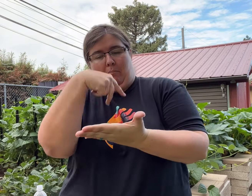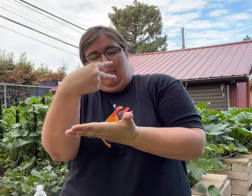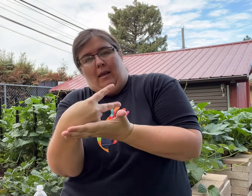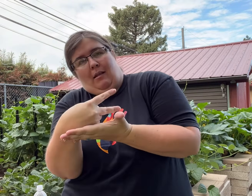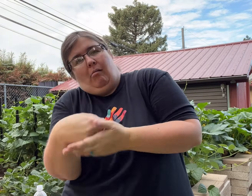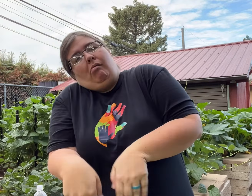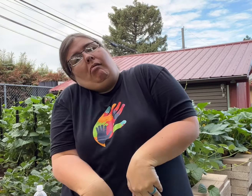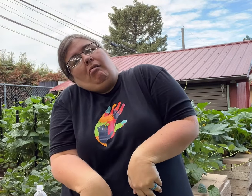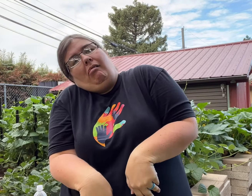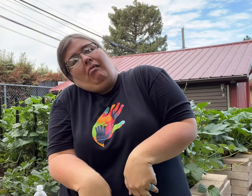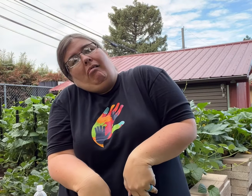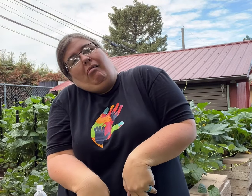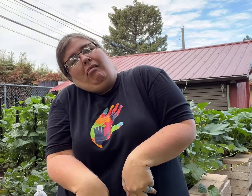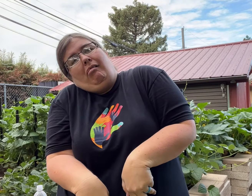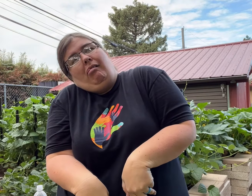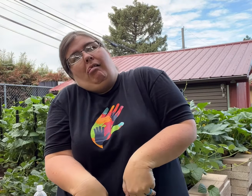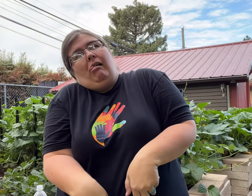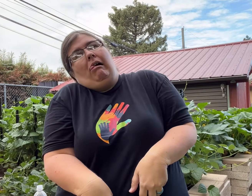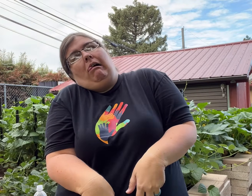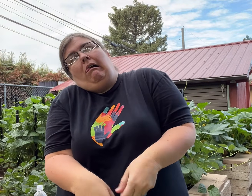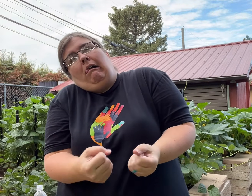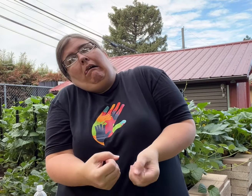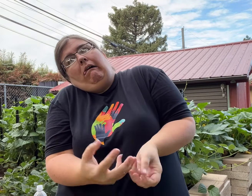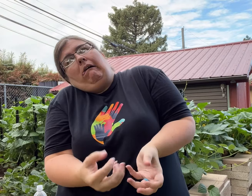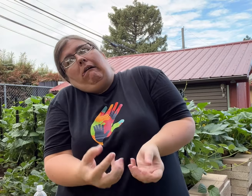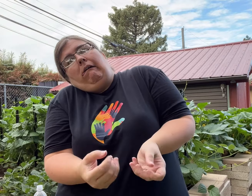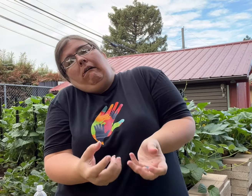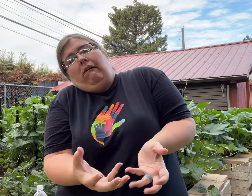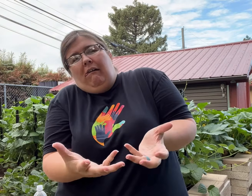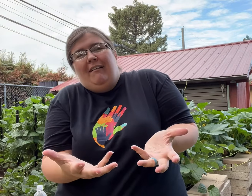wake up and I realize that I'm laying on my side and my arms are pinned below me.